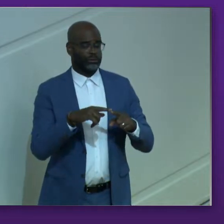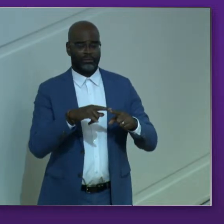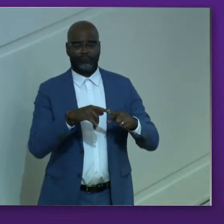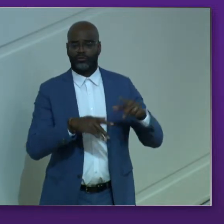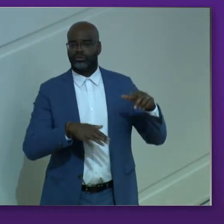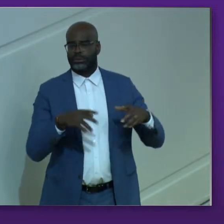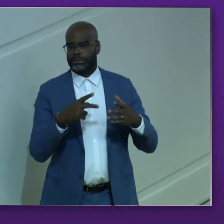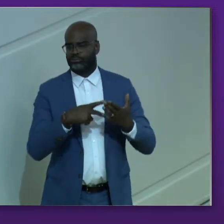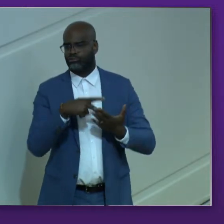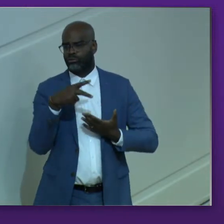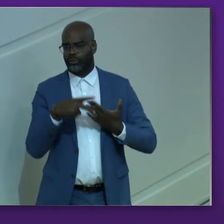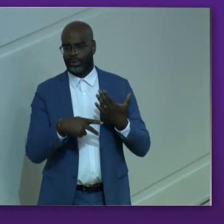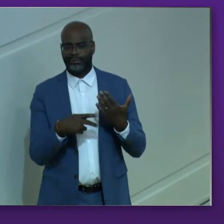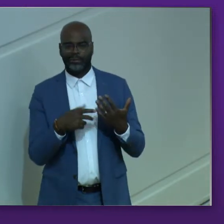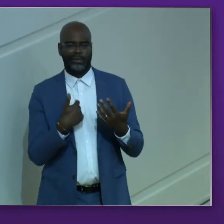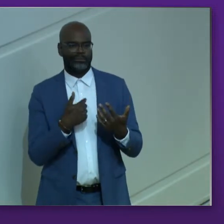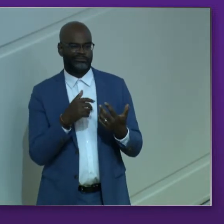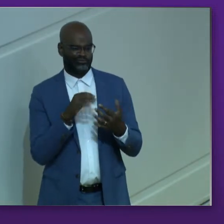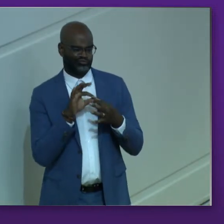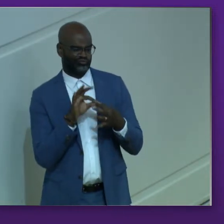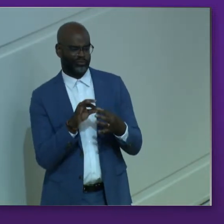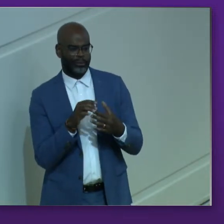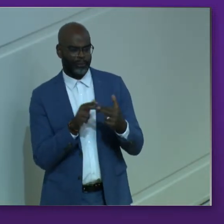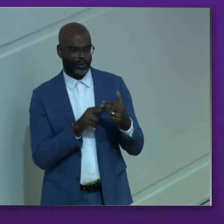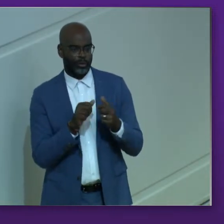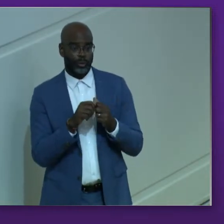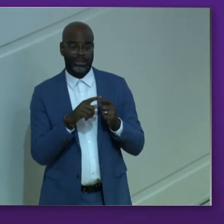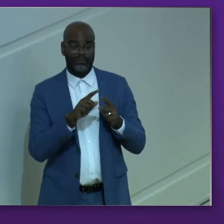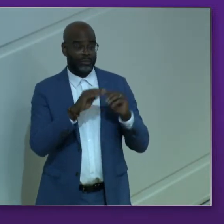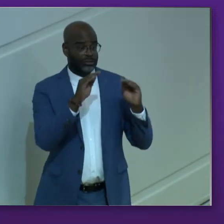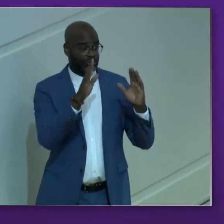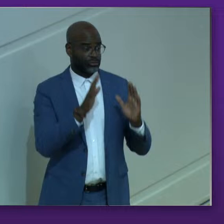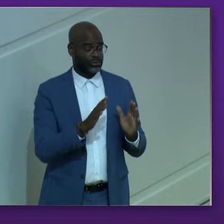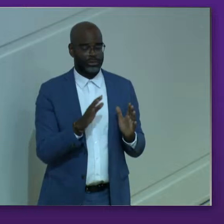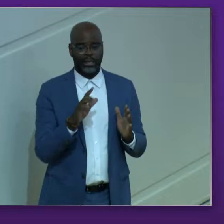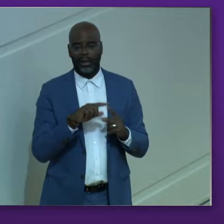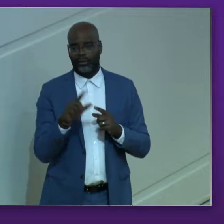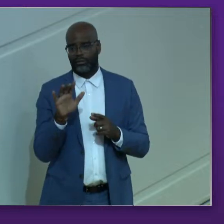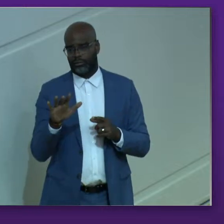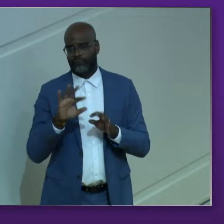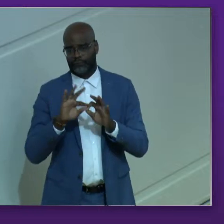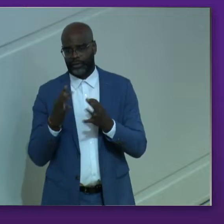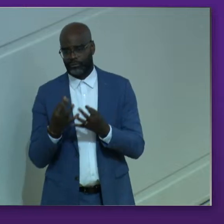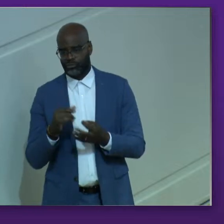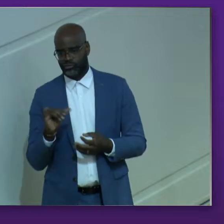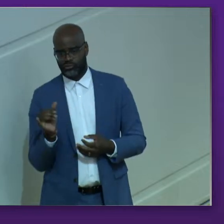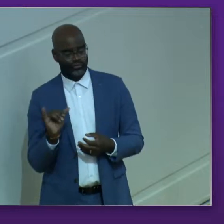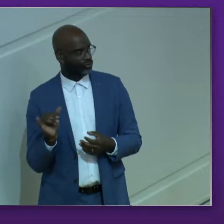ENGAGED AND VIBRANT EDUCATOR WHO UTILIZED EXCEPTIONAL COMMUNICATION AND PEOPLE SKILLS